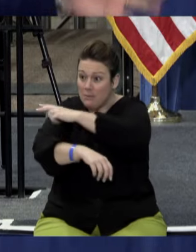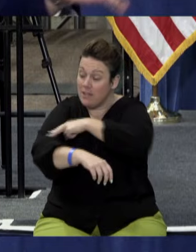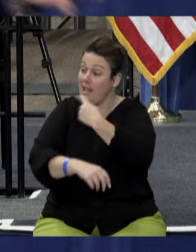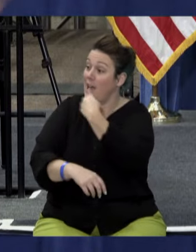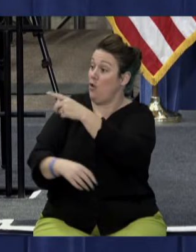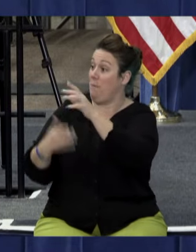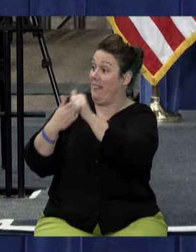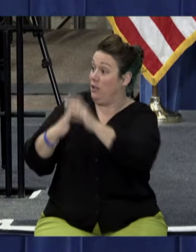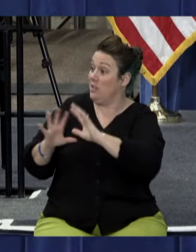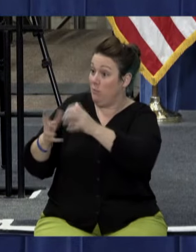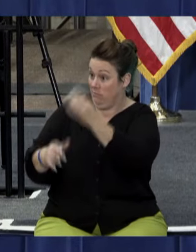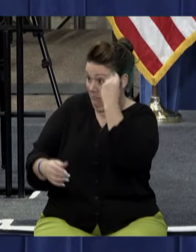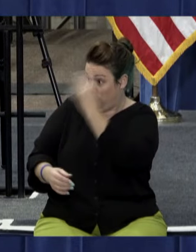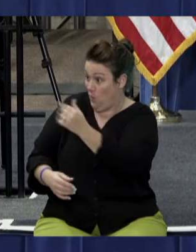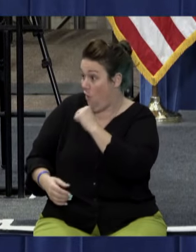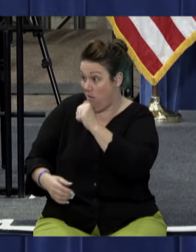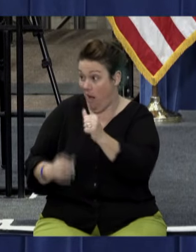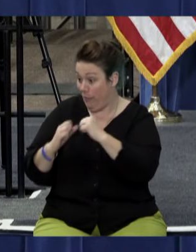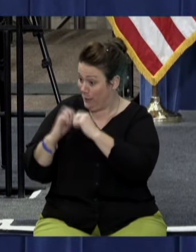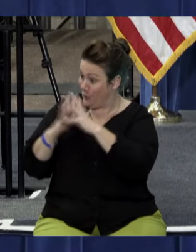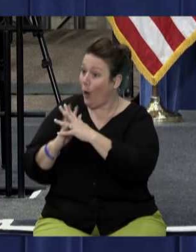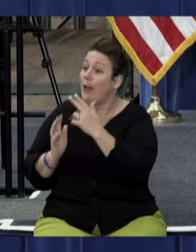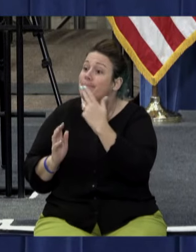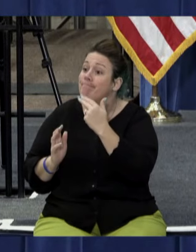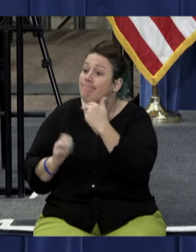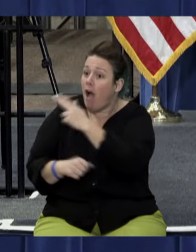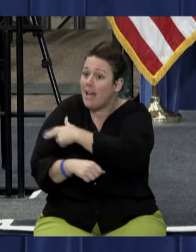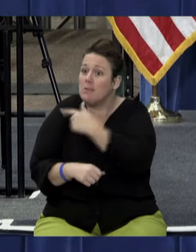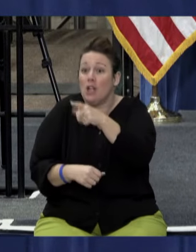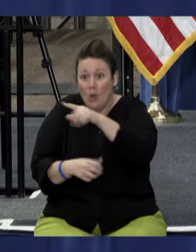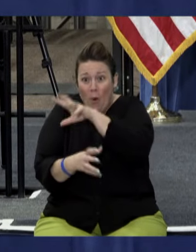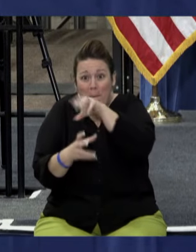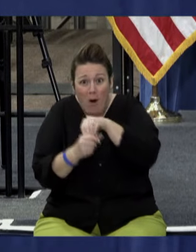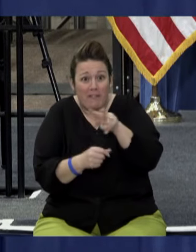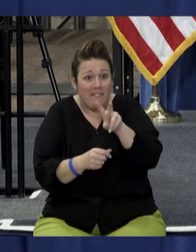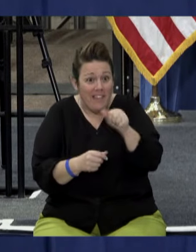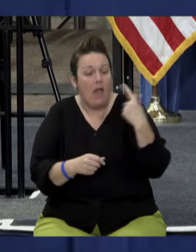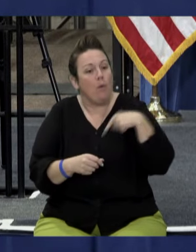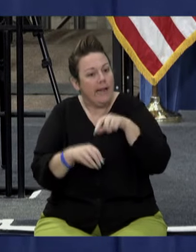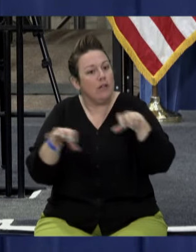you're not the startup hospital. You're part of the VA, and we're going to start acting like it.